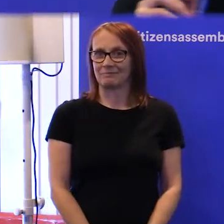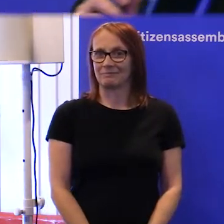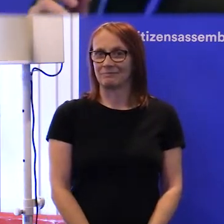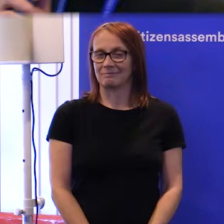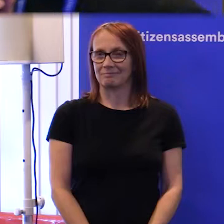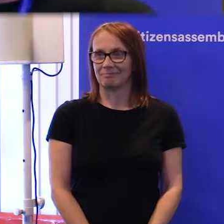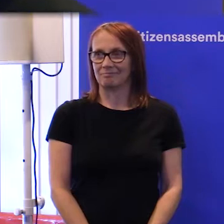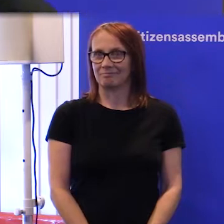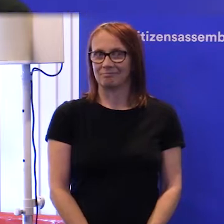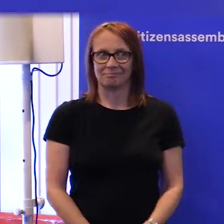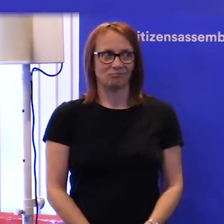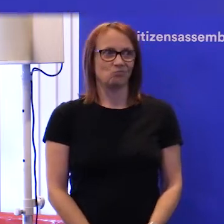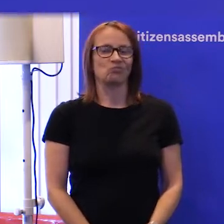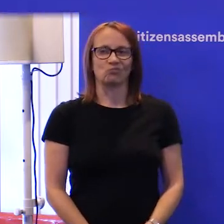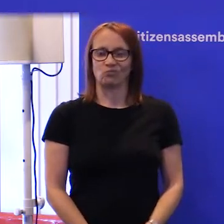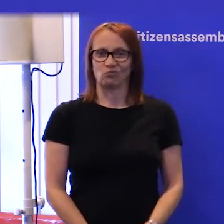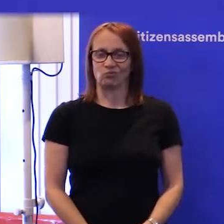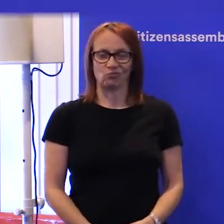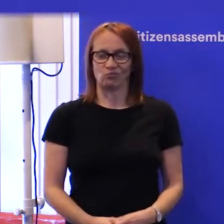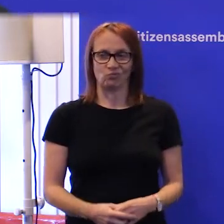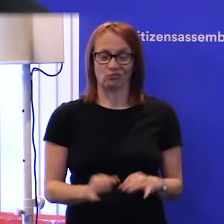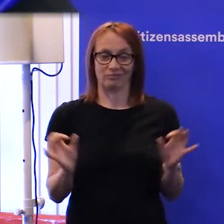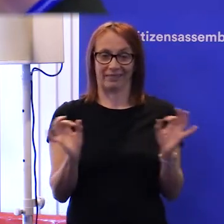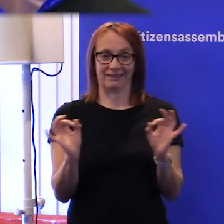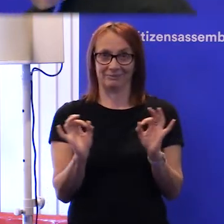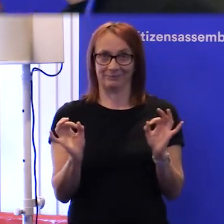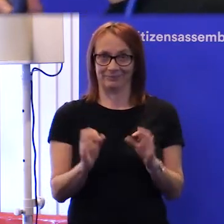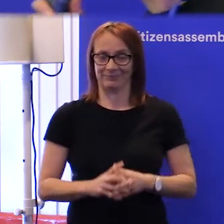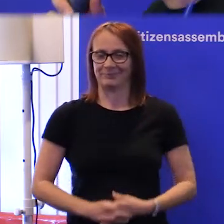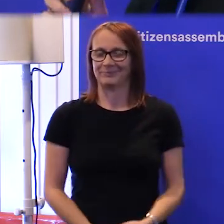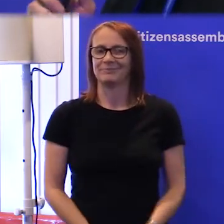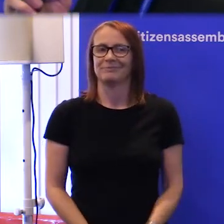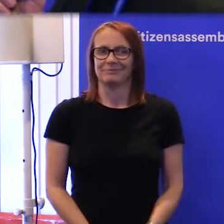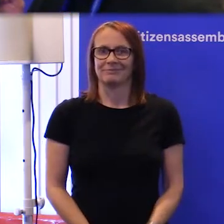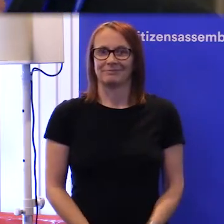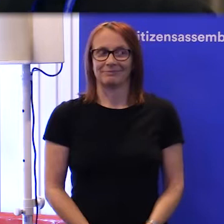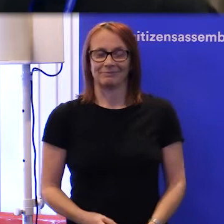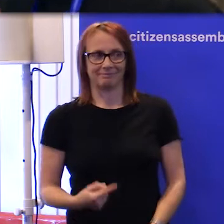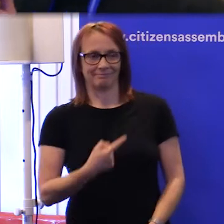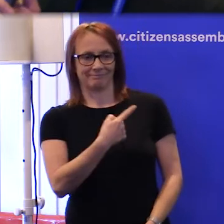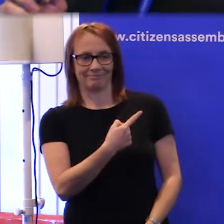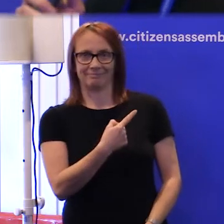illuminating illuminating okay so this slide is called the part of the press